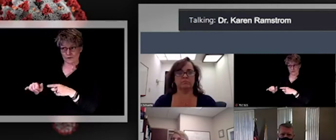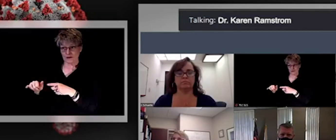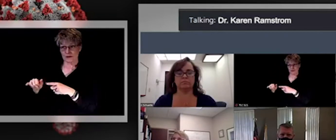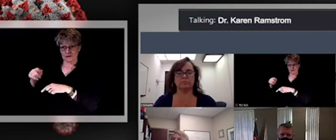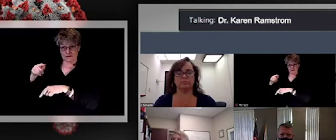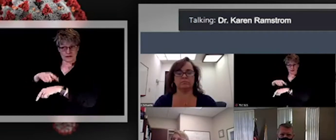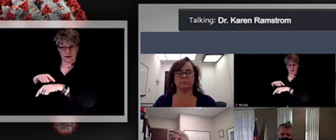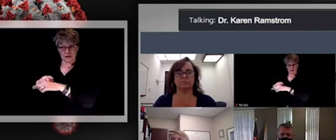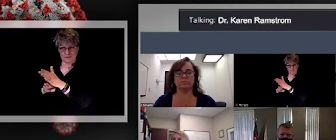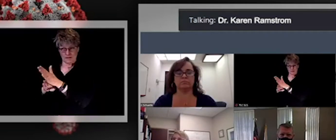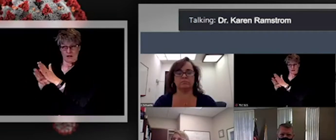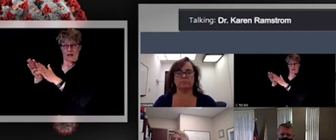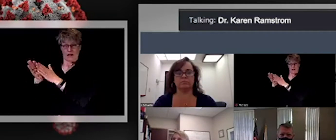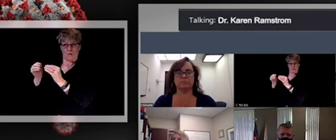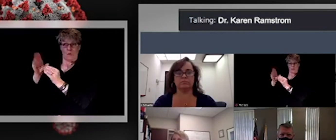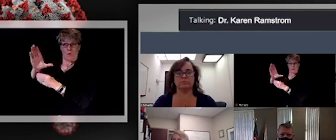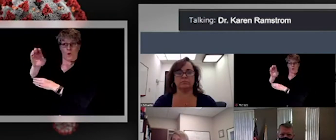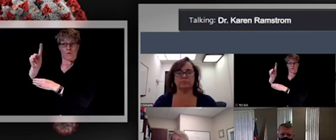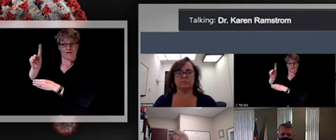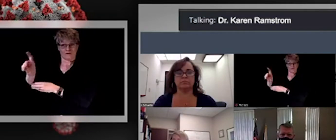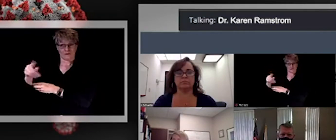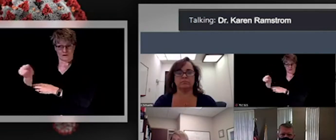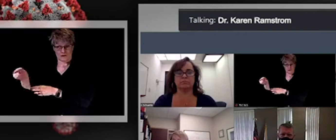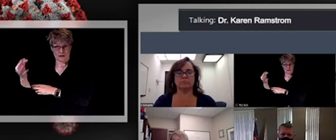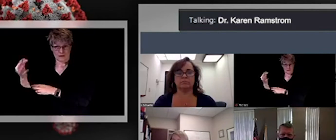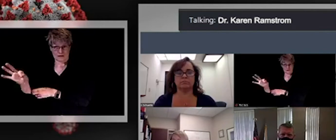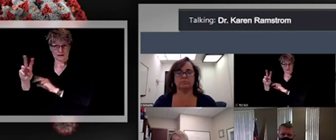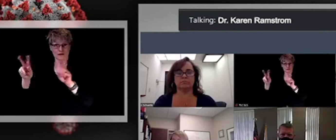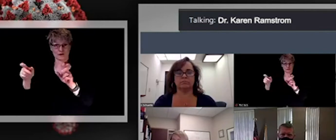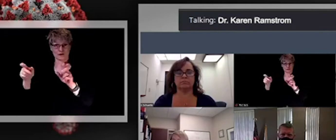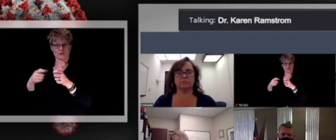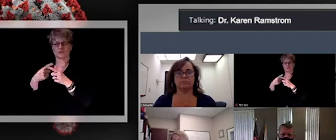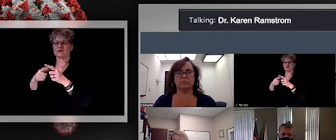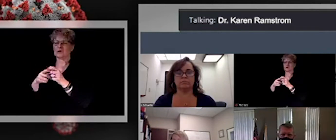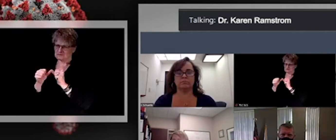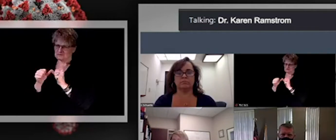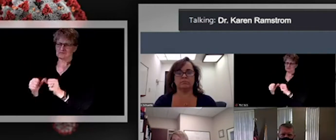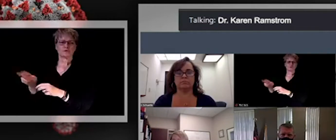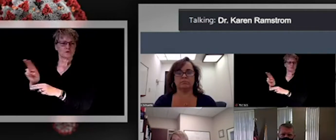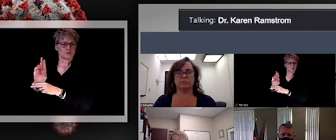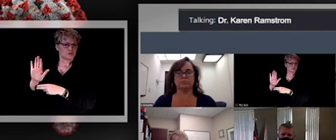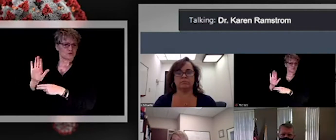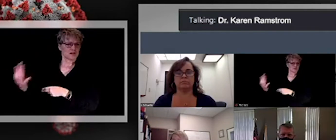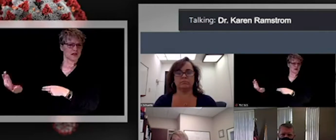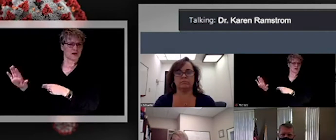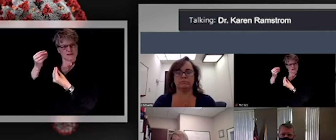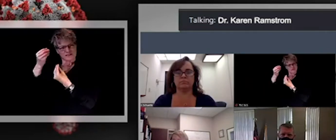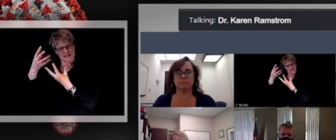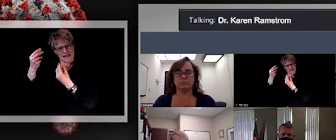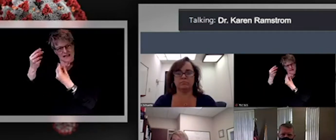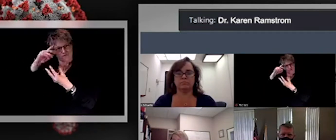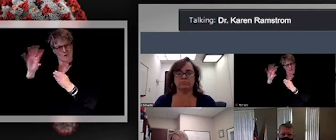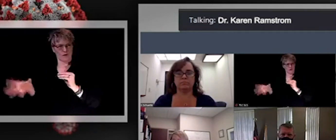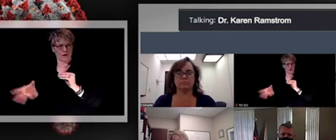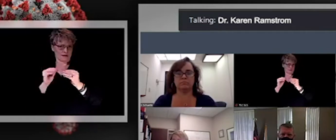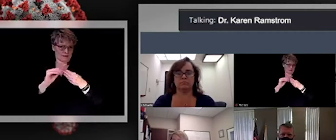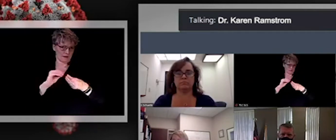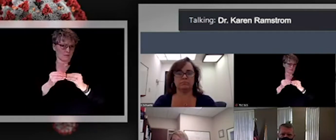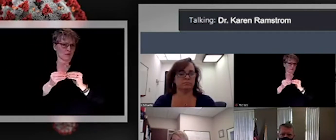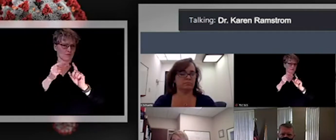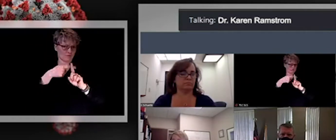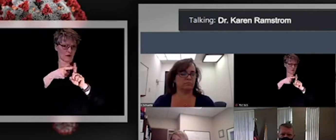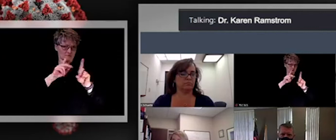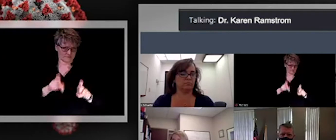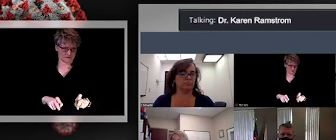to be counted as COVID-19. And then, lastly, there's a question about the death rates,